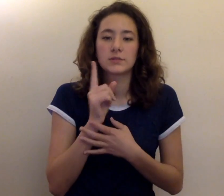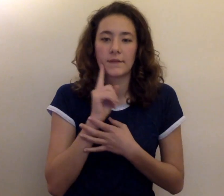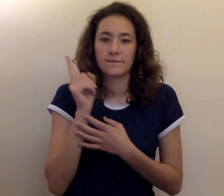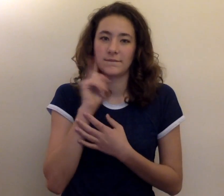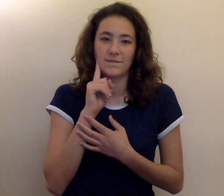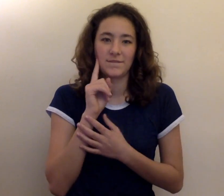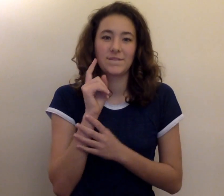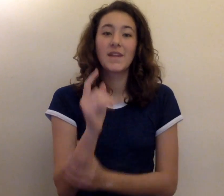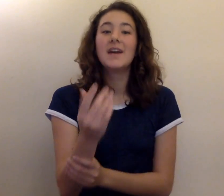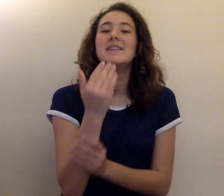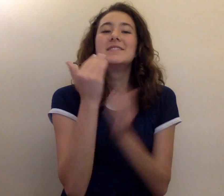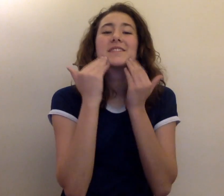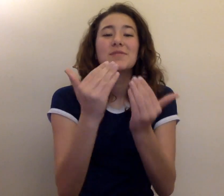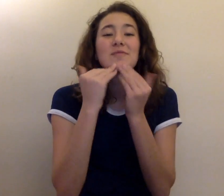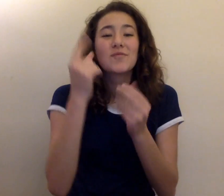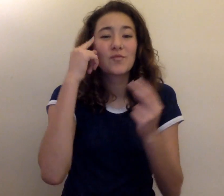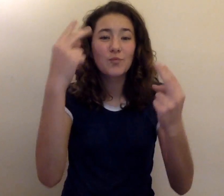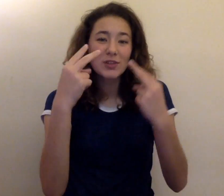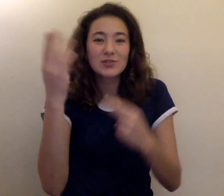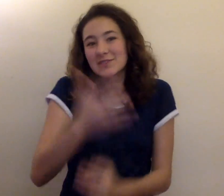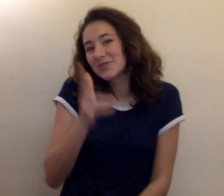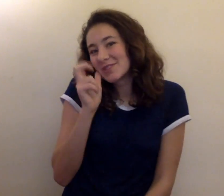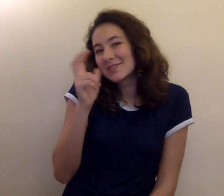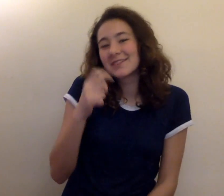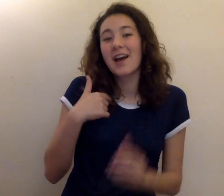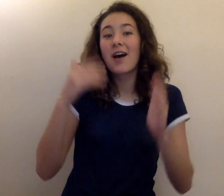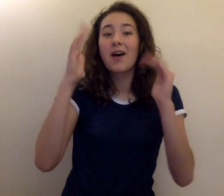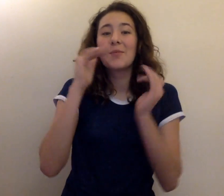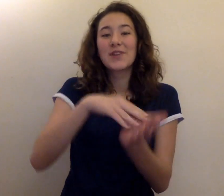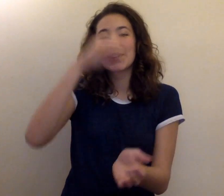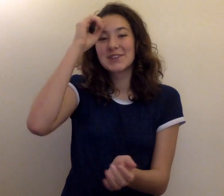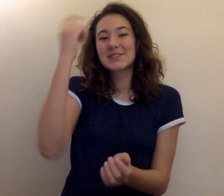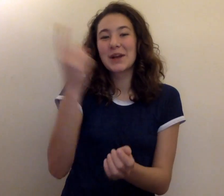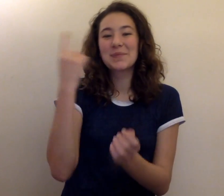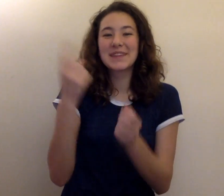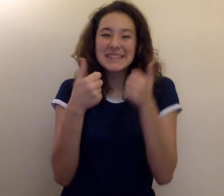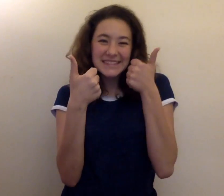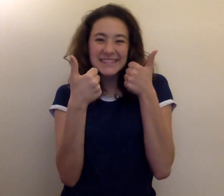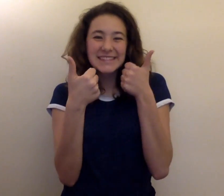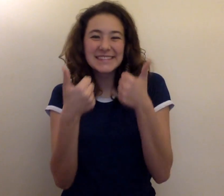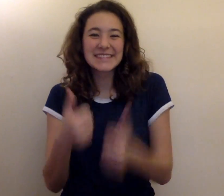Thank you for listening/watching, and I hope you learned something! *thumbs up*